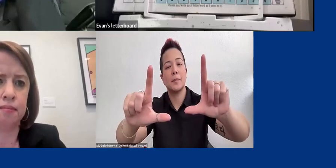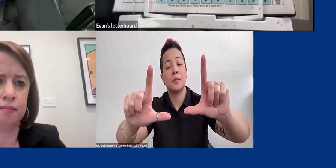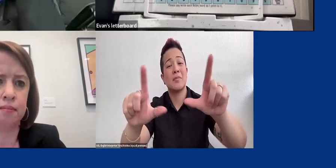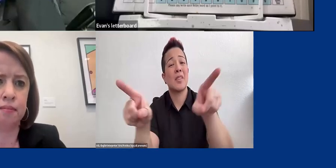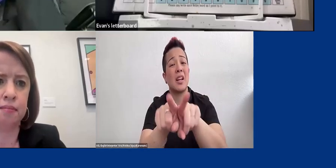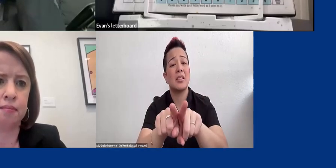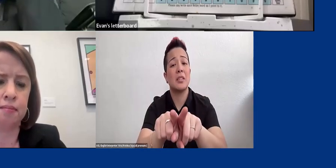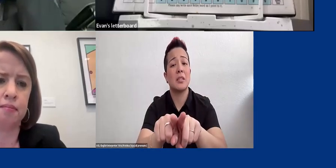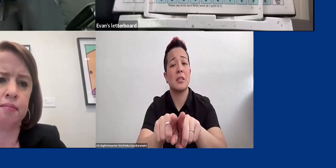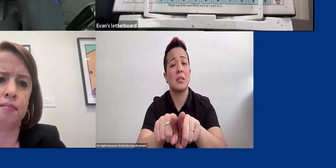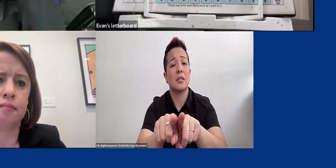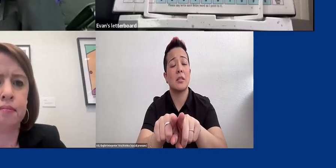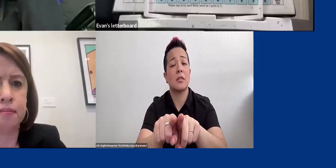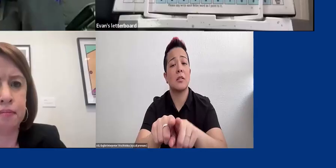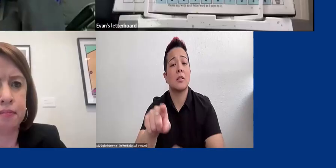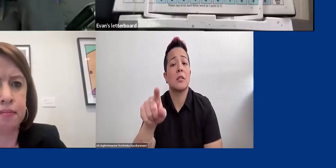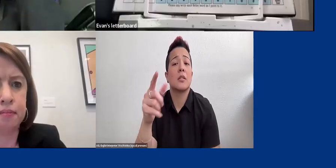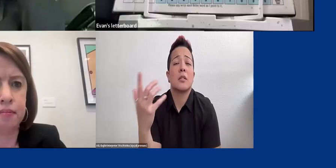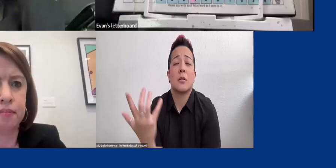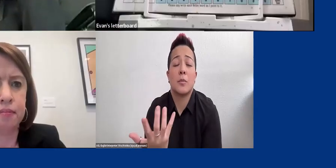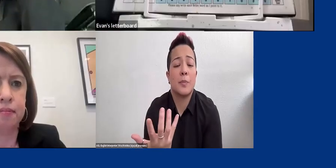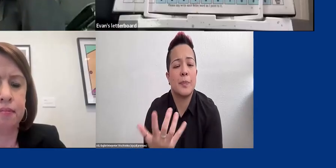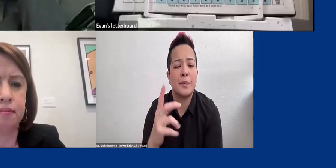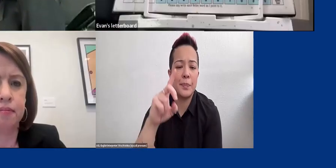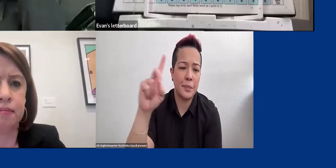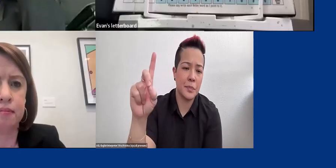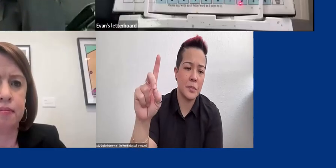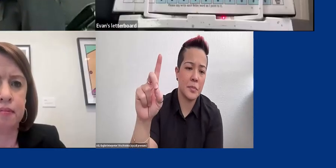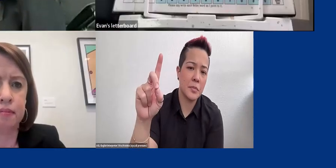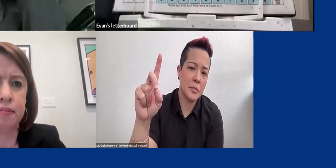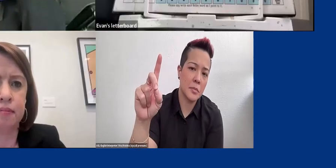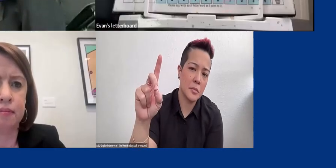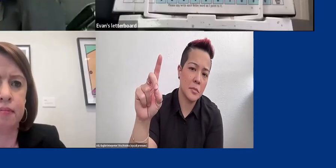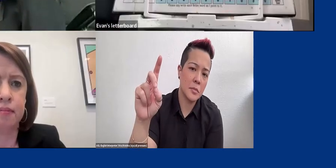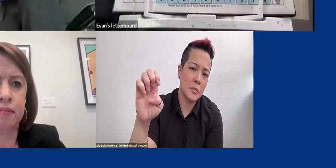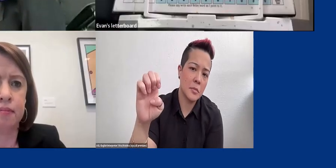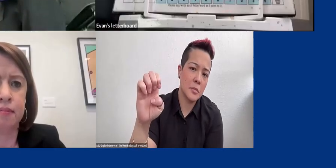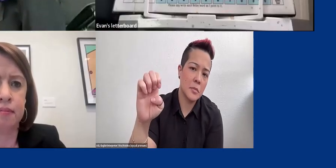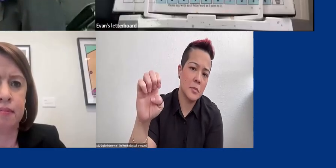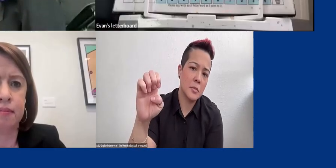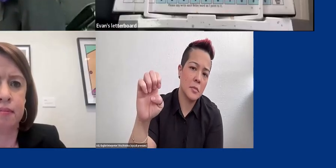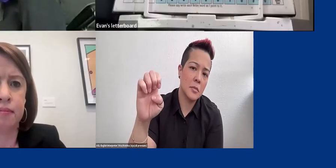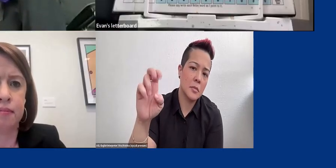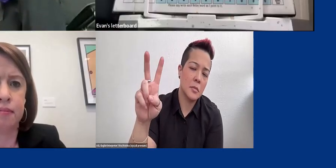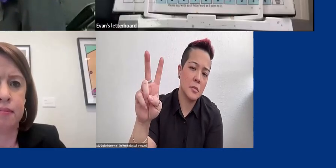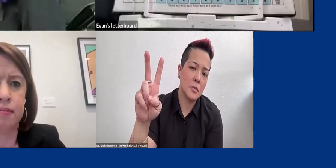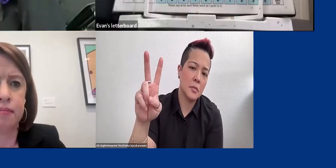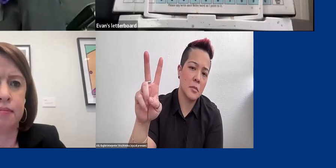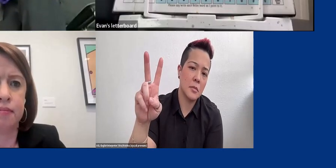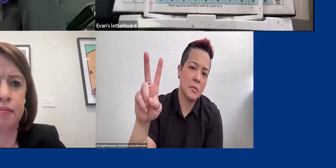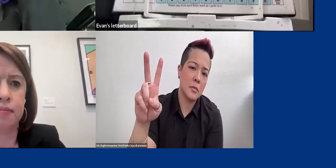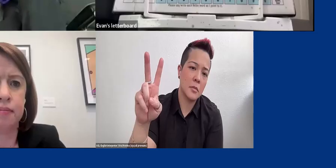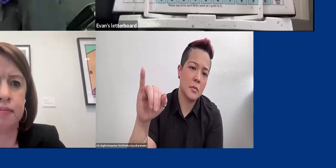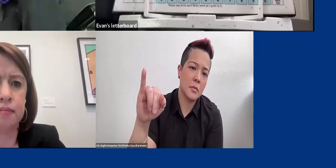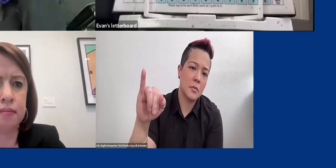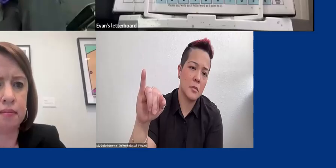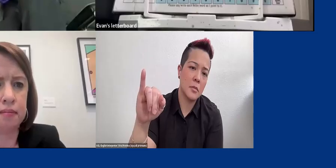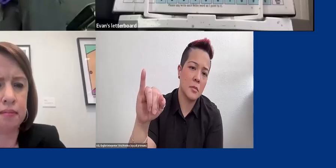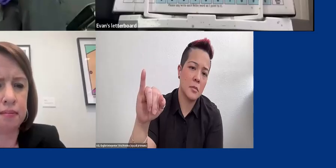The. D-E-V. I, A,